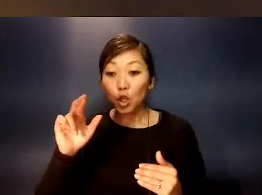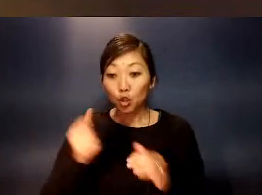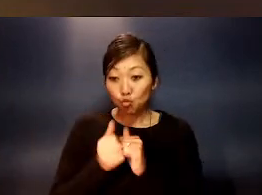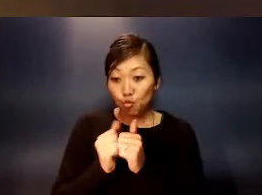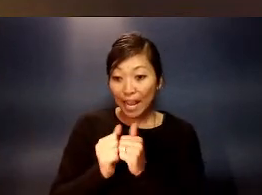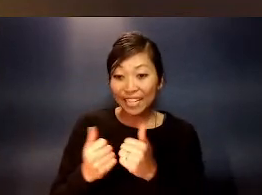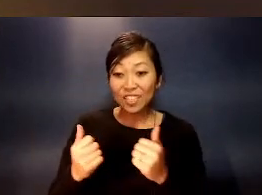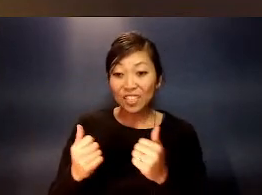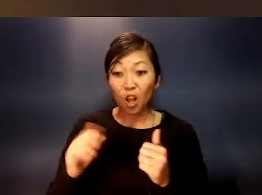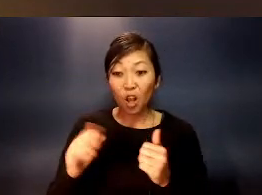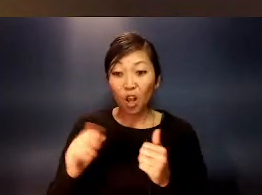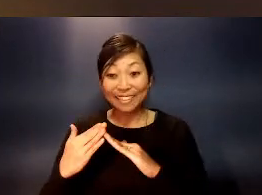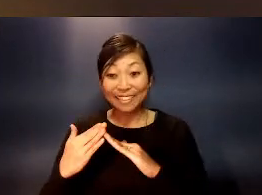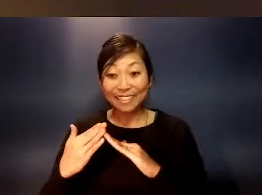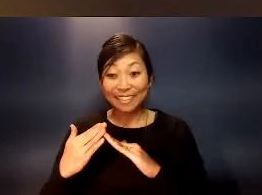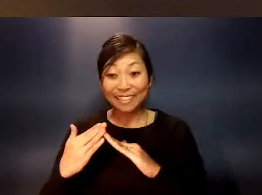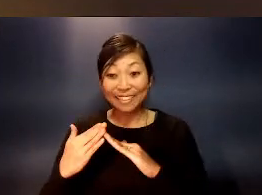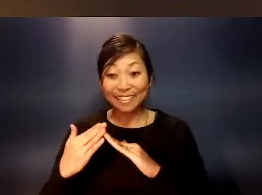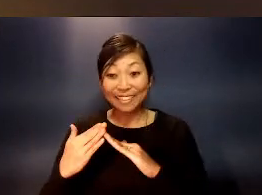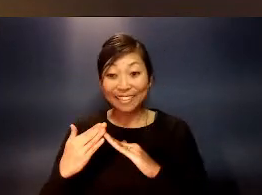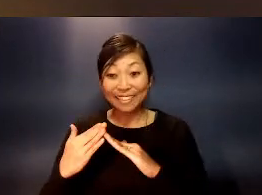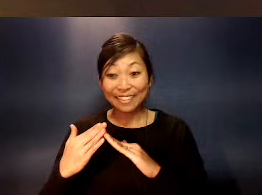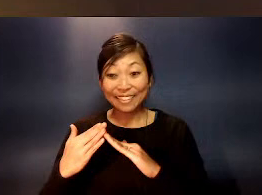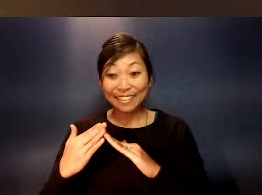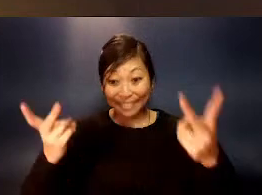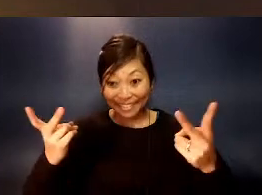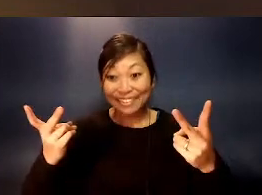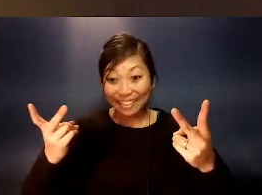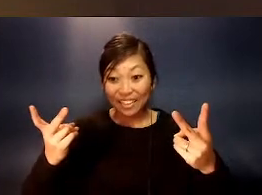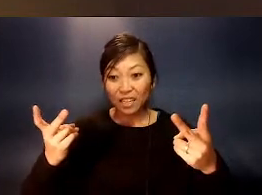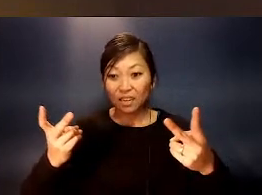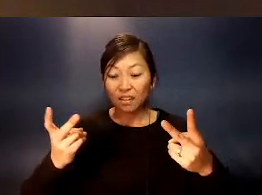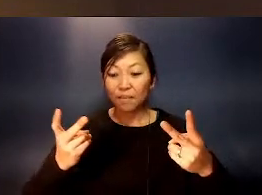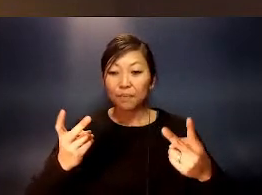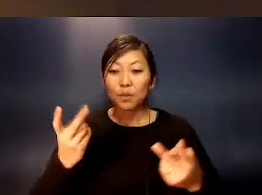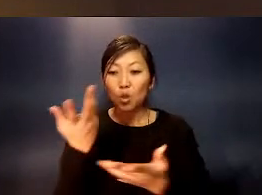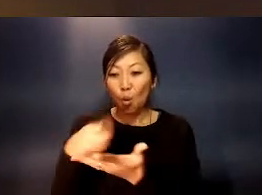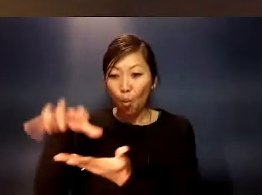AND WE HAVE AN OPPORTUNITY WITH THIS BUDGET, OR MAYBE HAD AN OPPORTUNITY, TO TRY TO MAYBE BUILD SOME